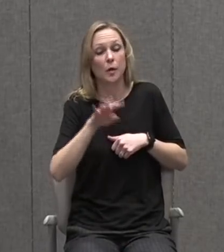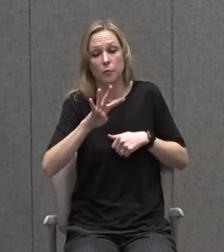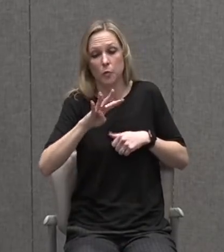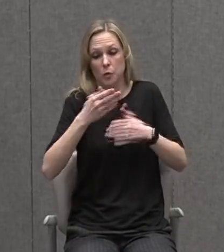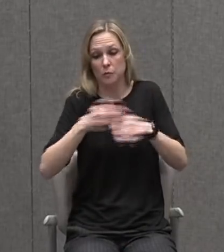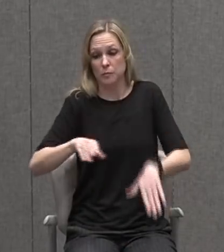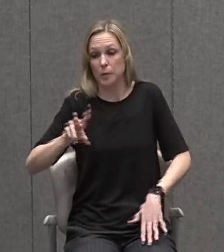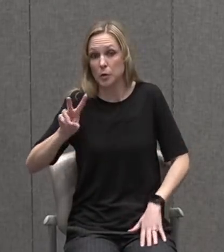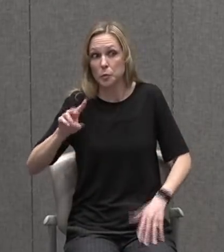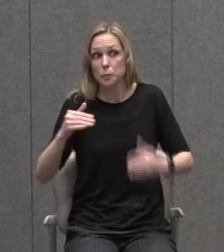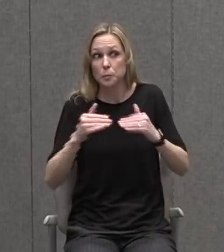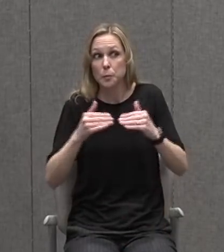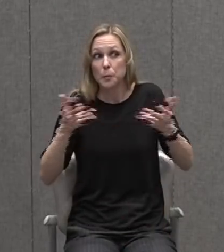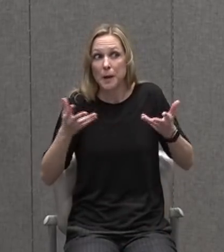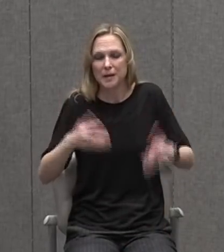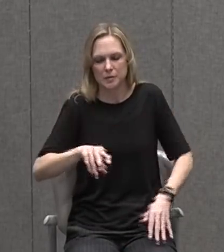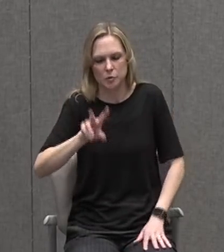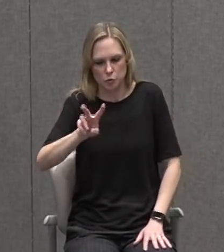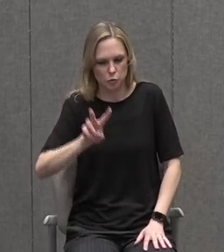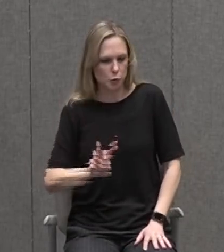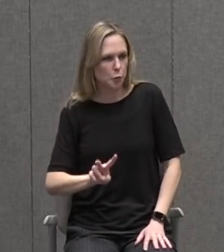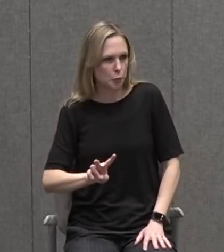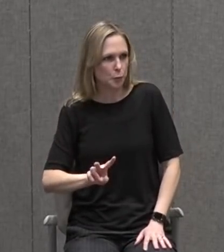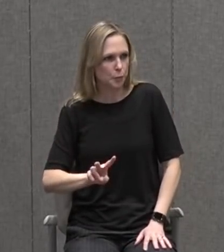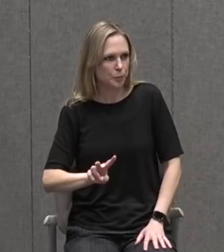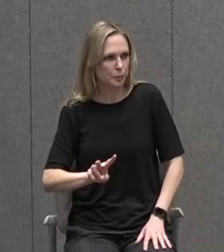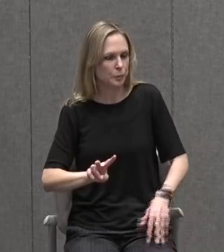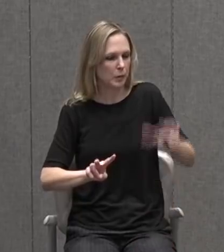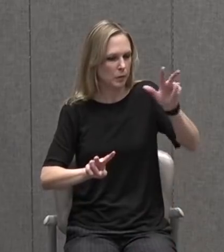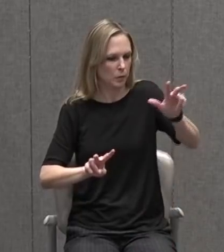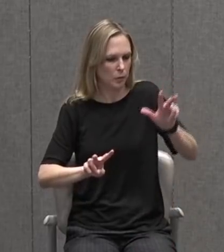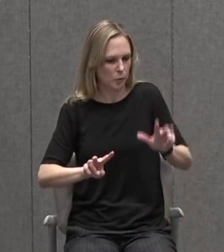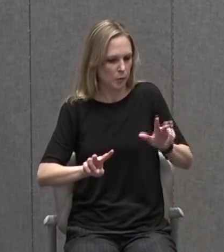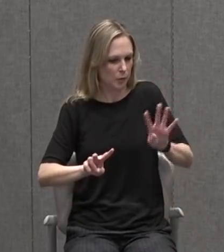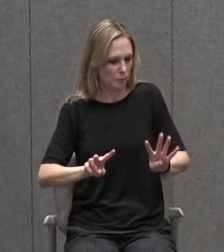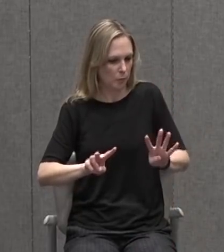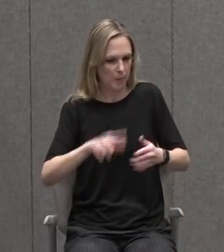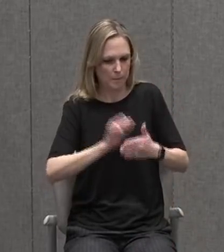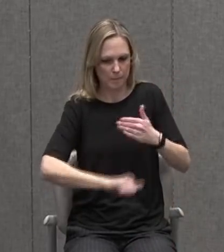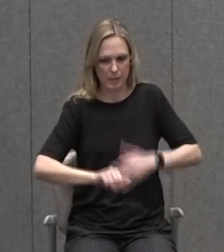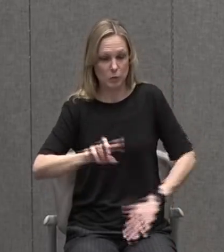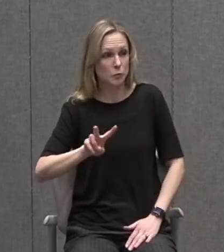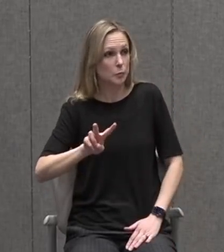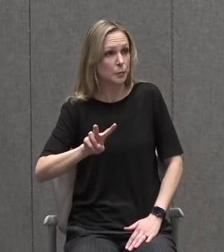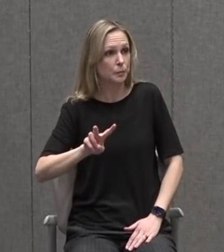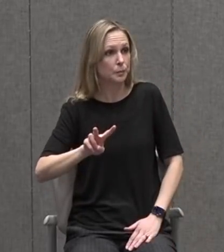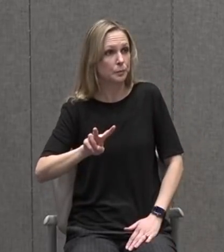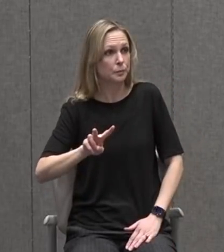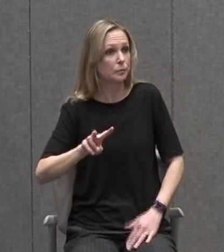Two. And then we bring down our 34 minus two, and what does that get us?